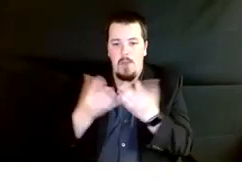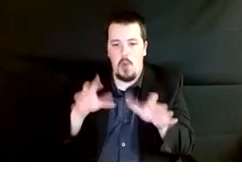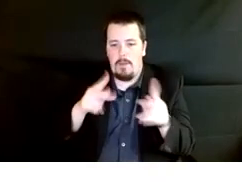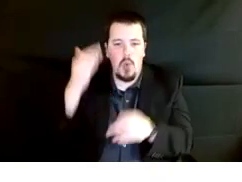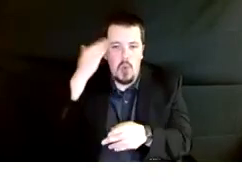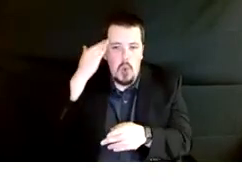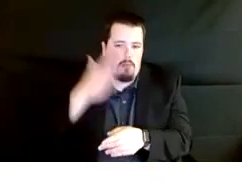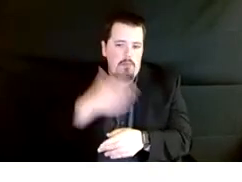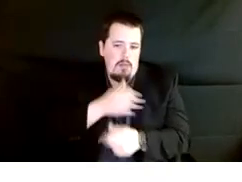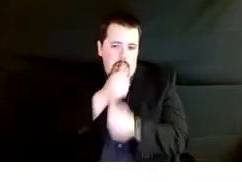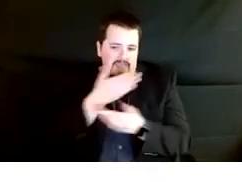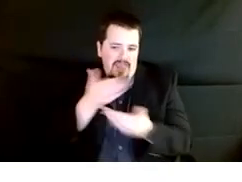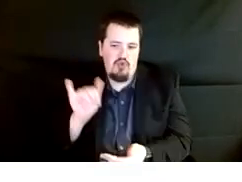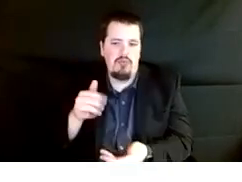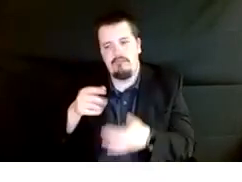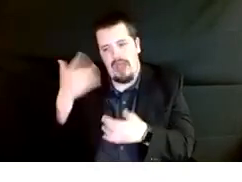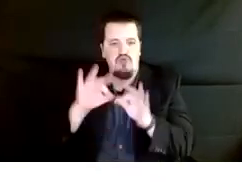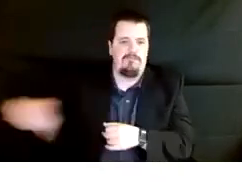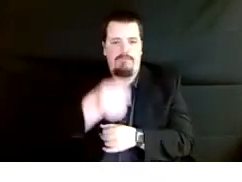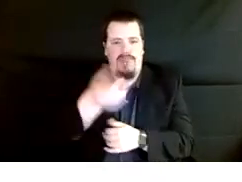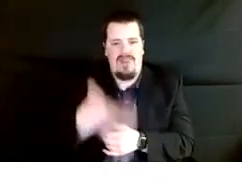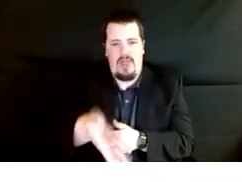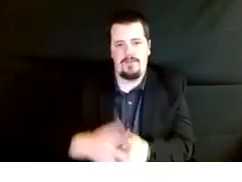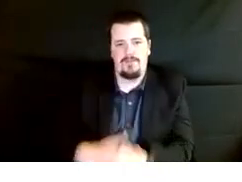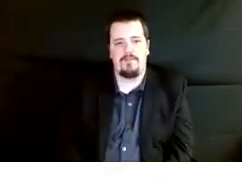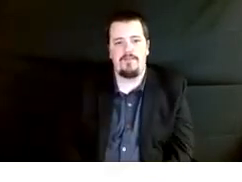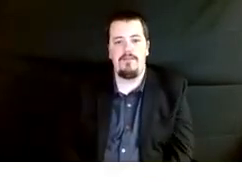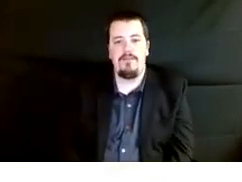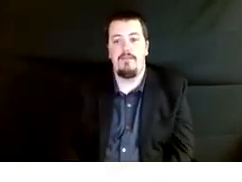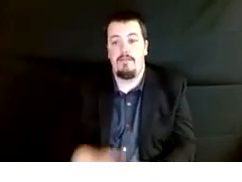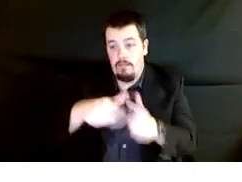good and and there's one other a point here is that if there is somebody accompanying